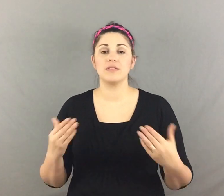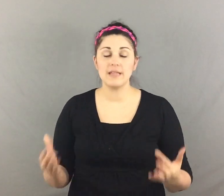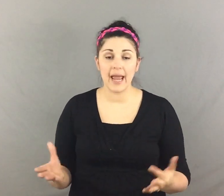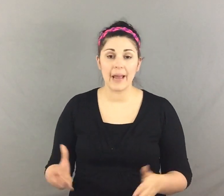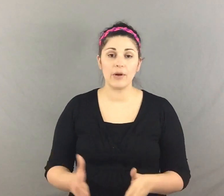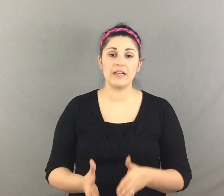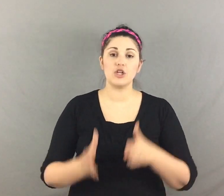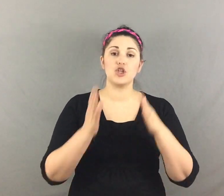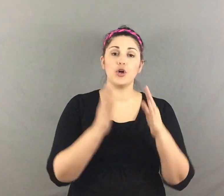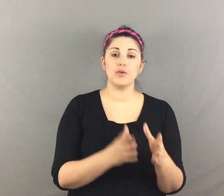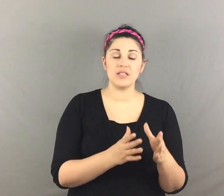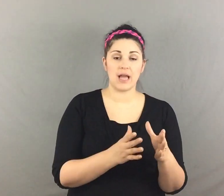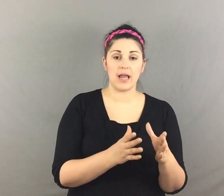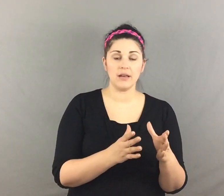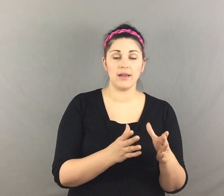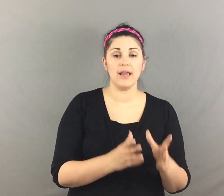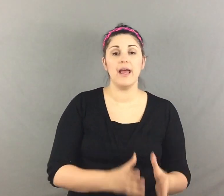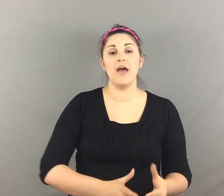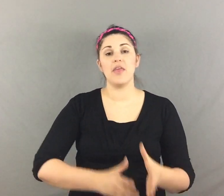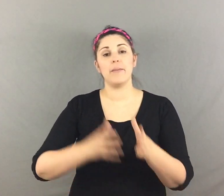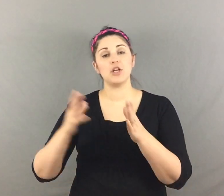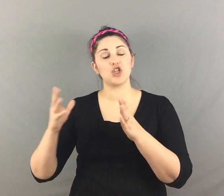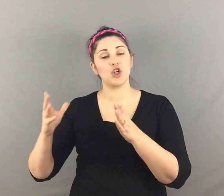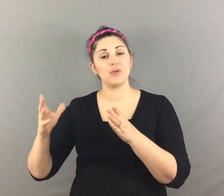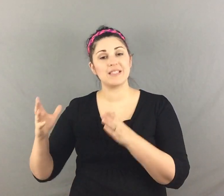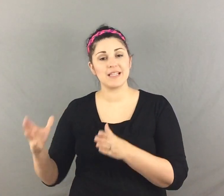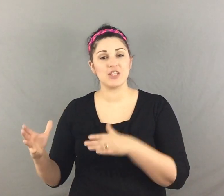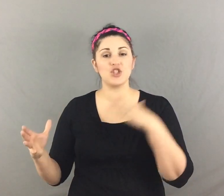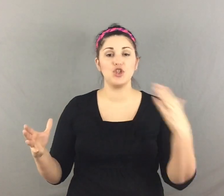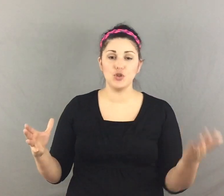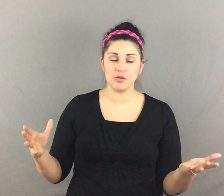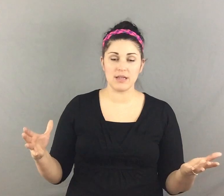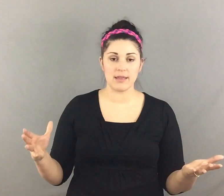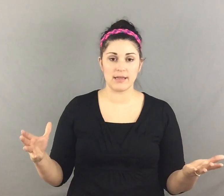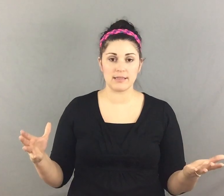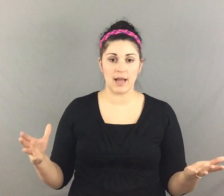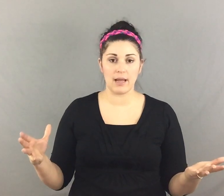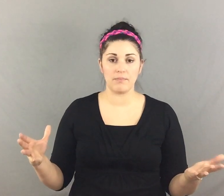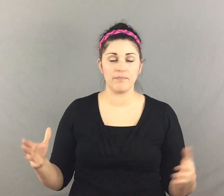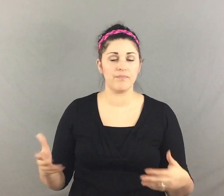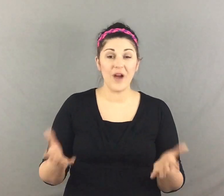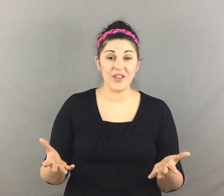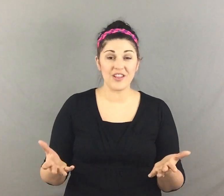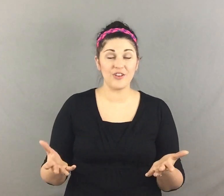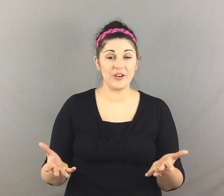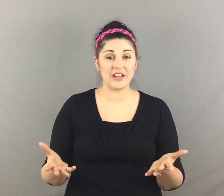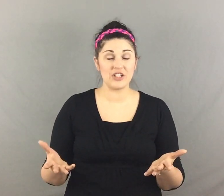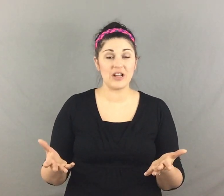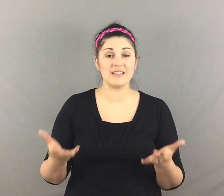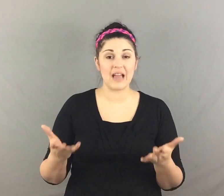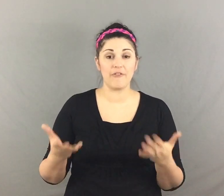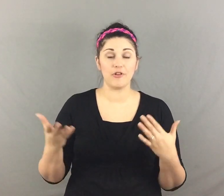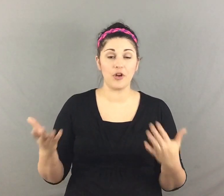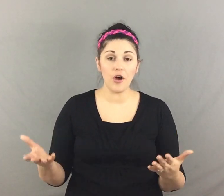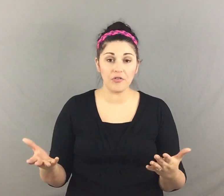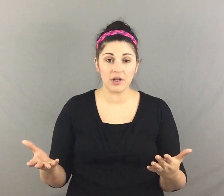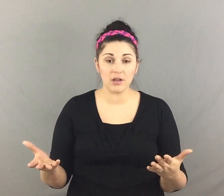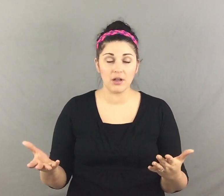Well today I'm going to show you the sign and then I'm going to show you a sentence using that sign rather than learning assigned for dolphin,